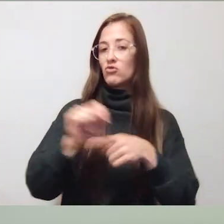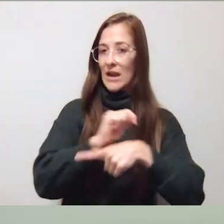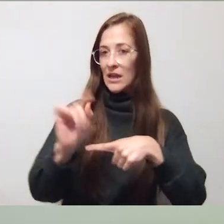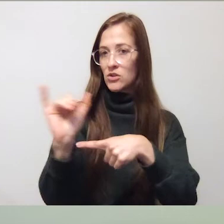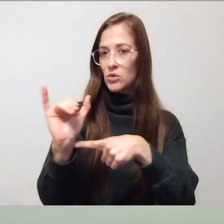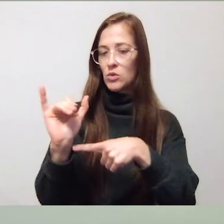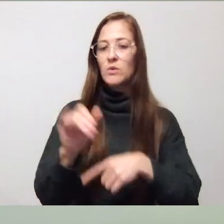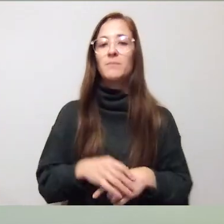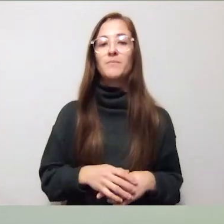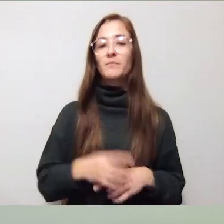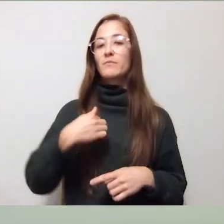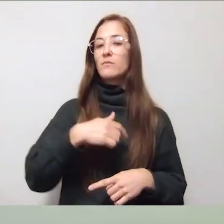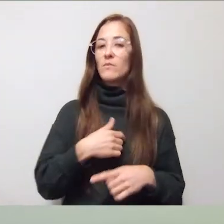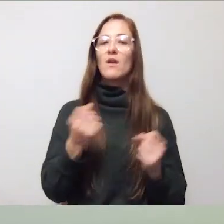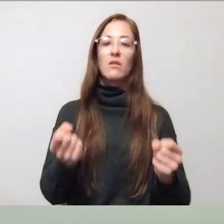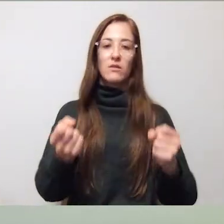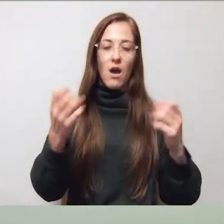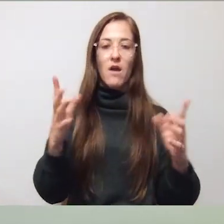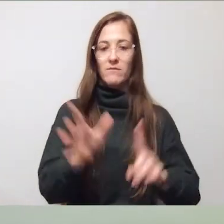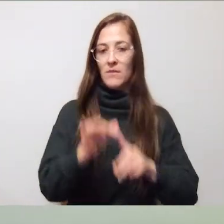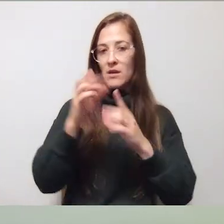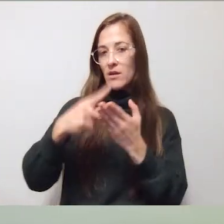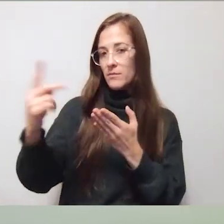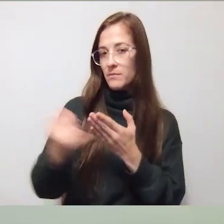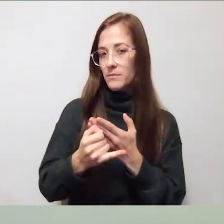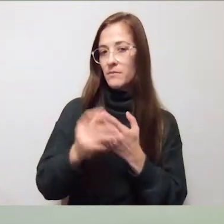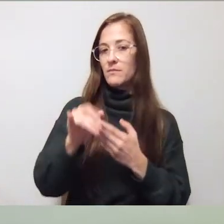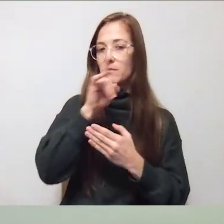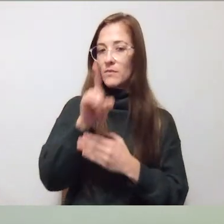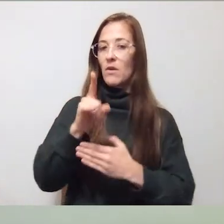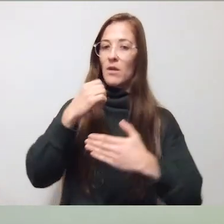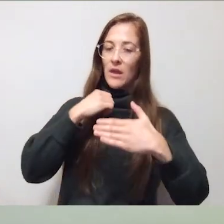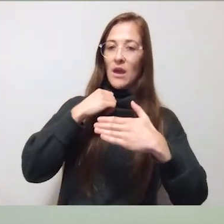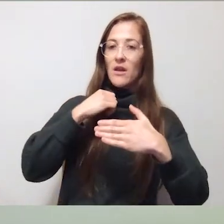And then we've done a ton of special projects that really were born out of the COVID-19 pandemic